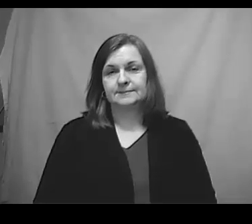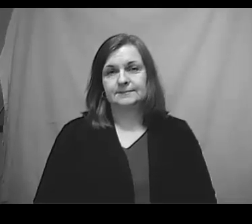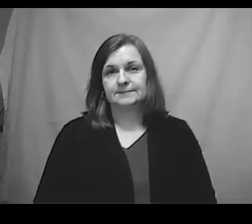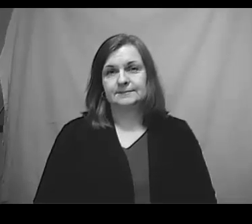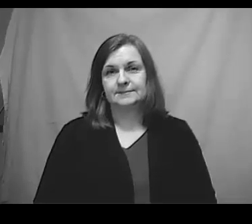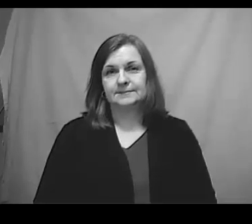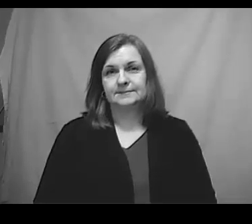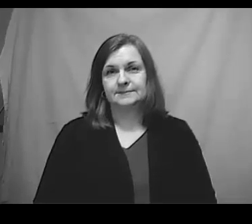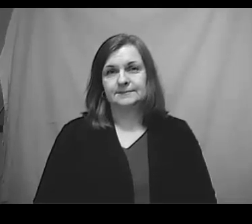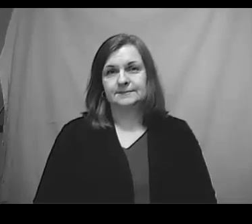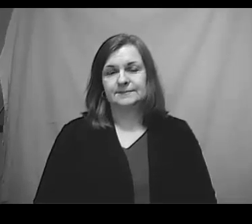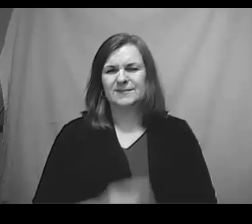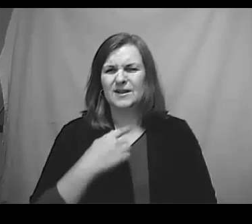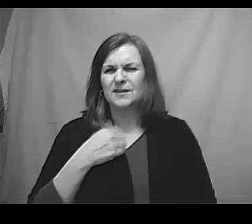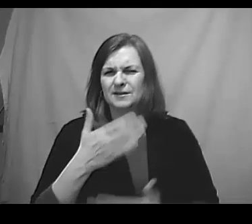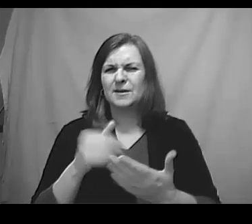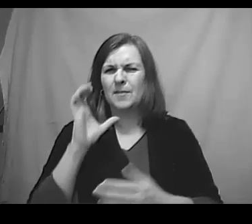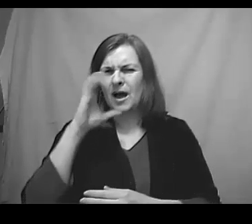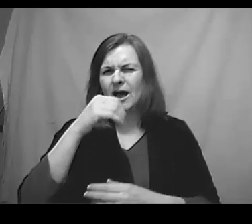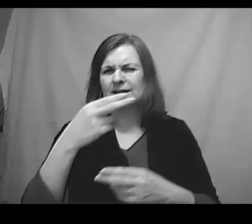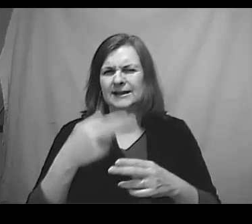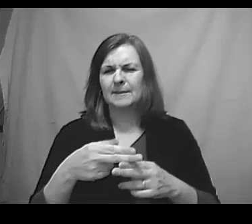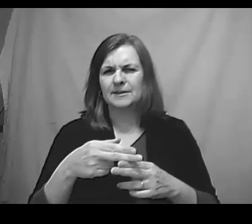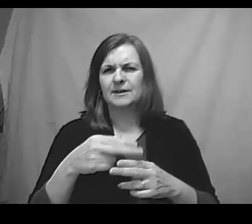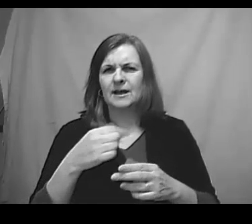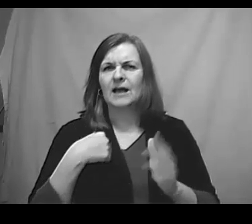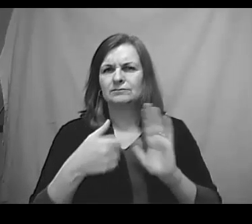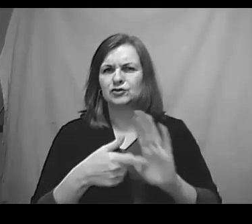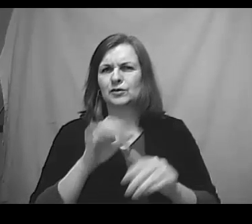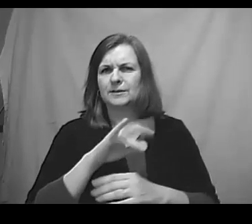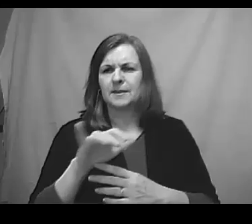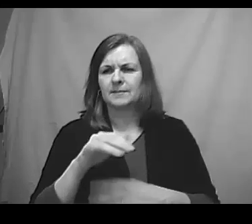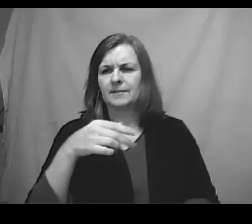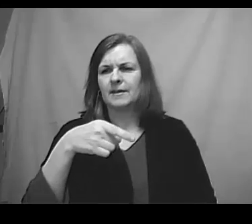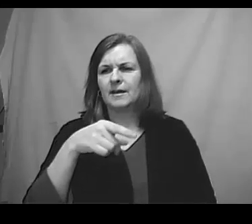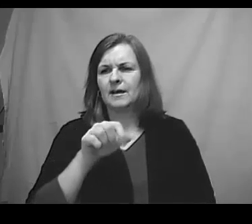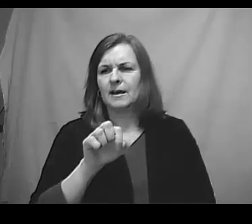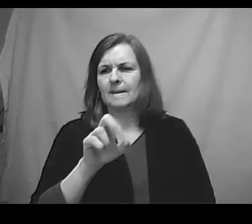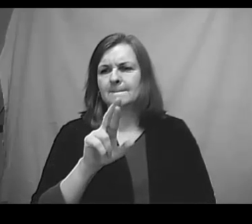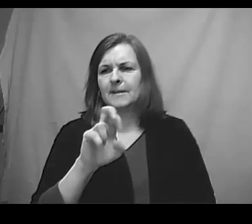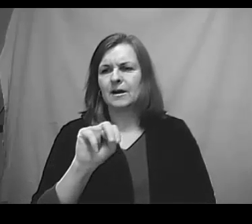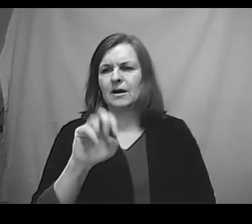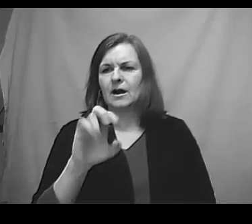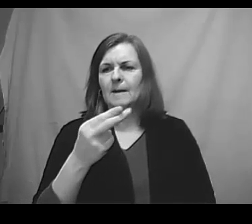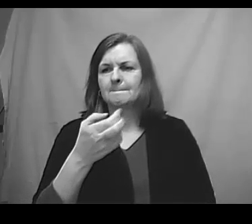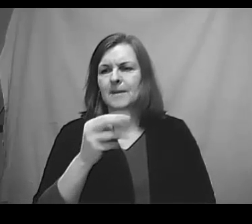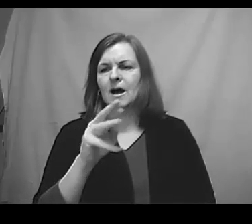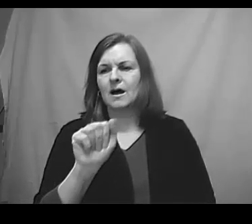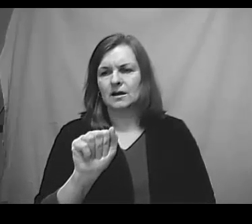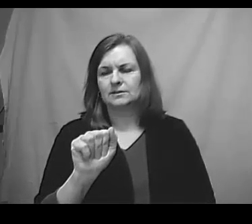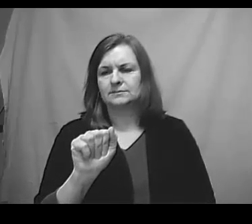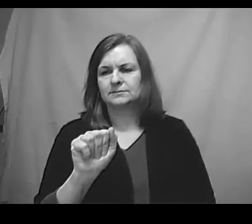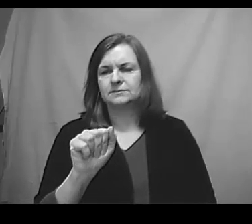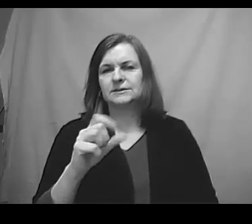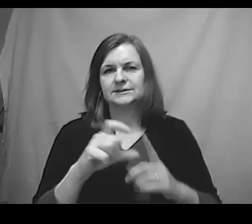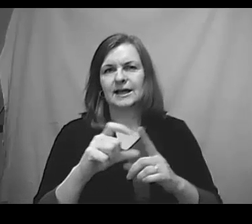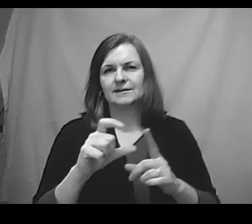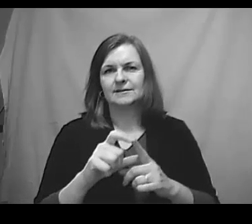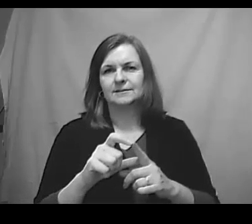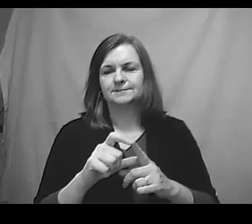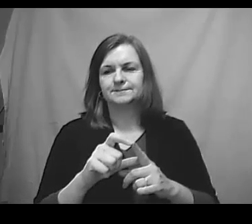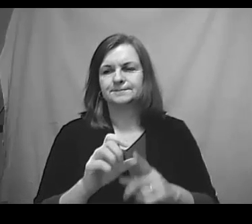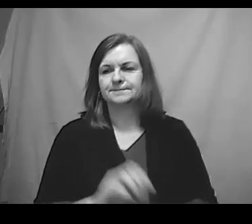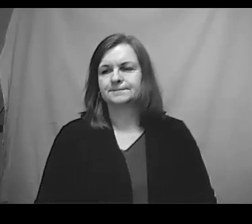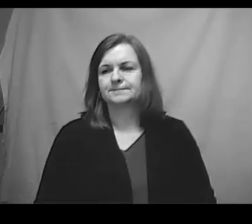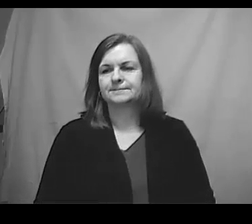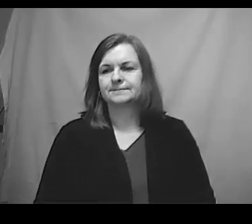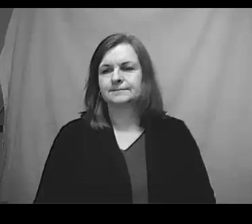right here they have some odd names associated with them so few of the spellings